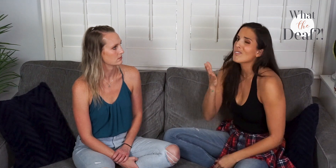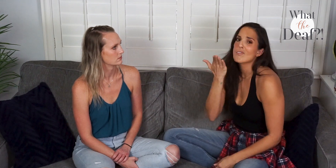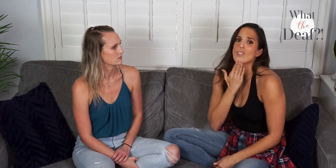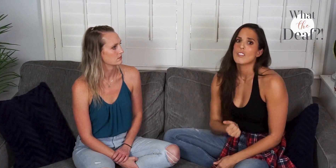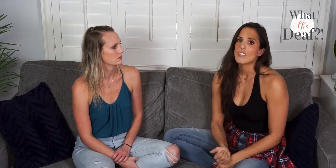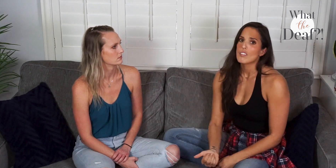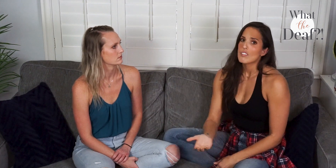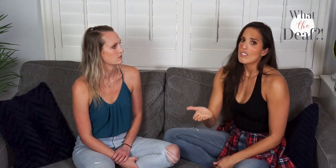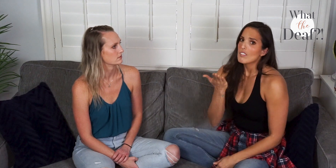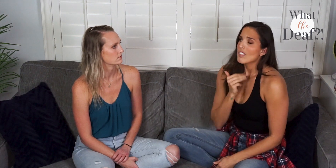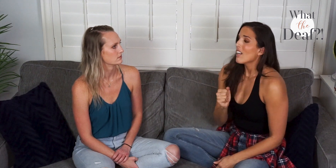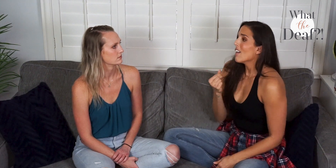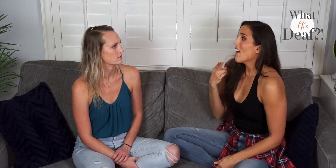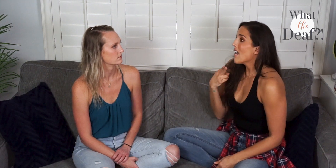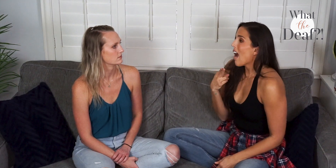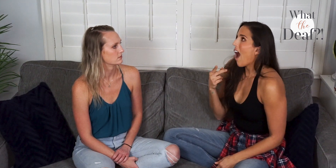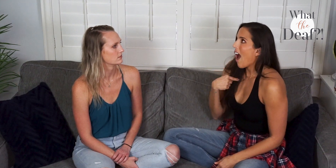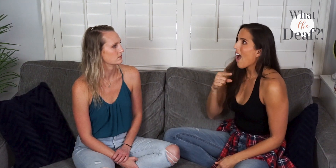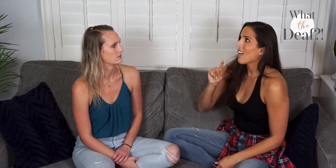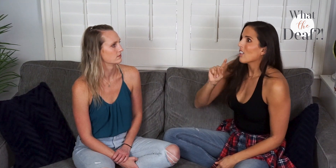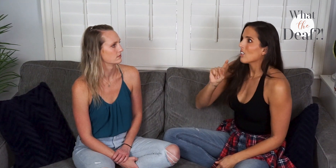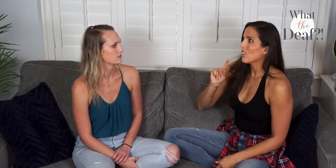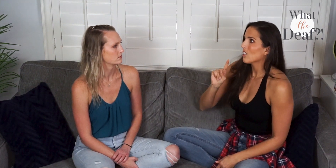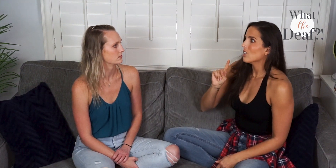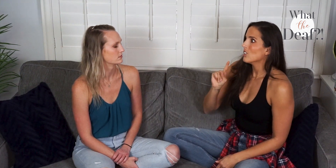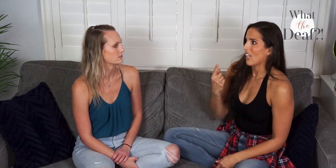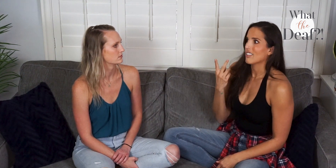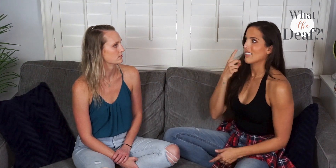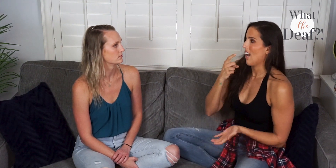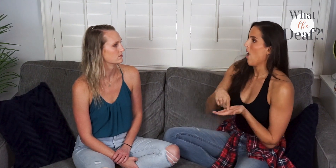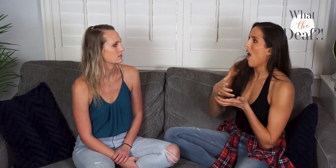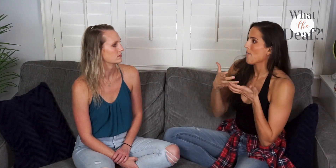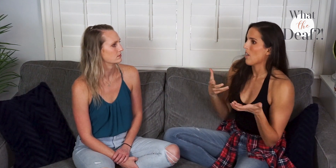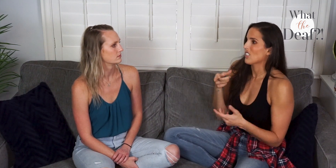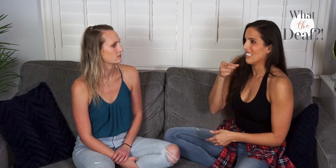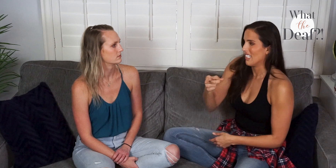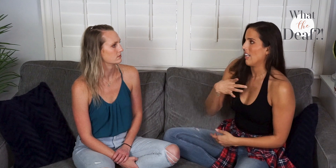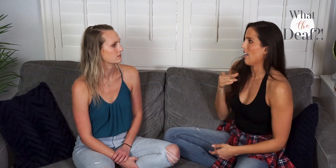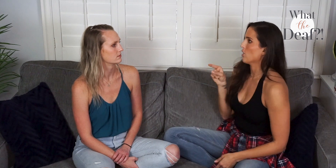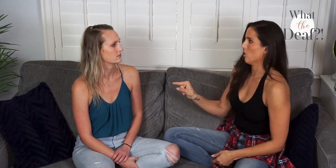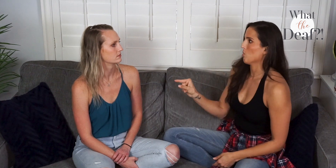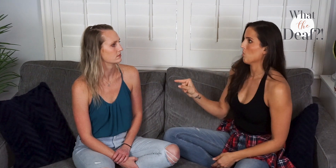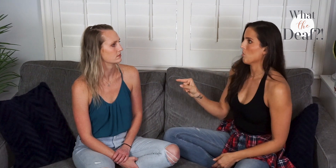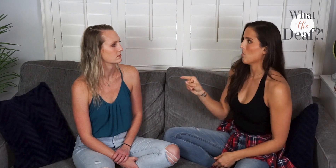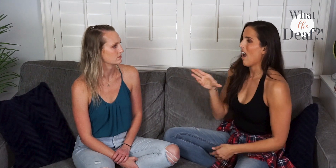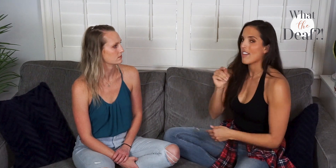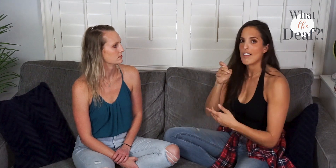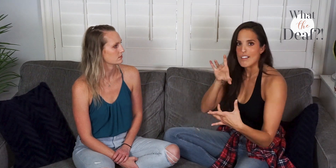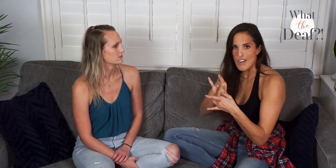and he is such a sweet guy. I just could tell how much he liked you and the connection